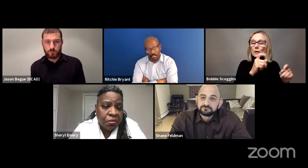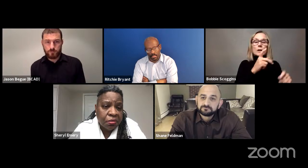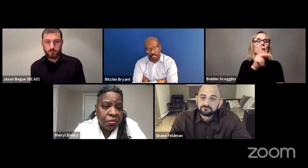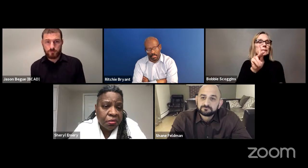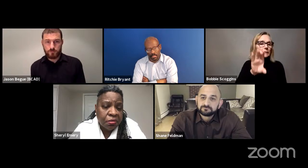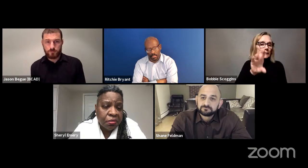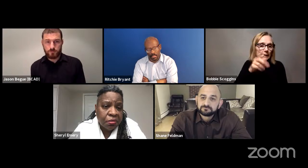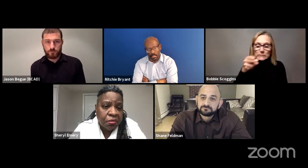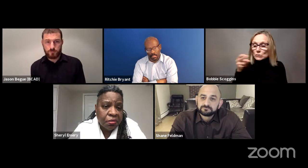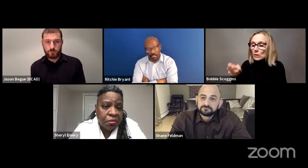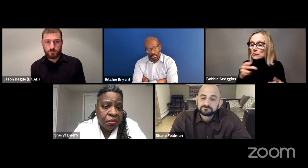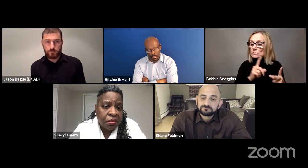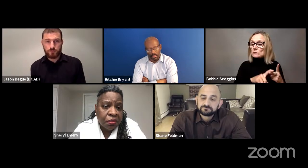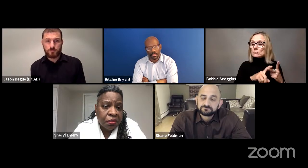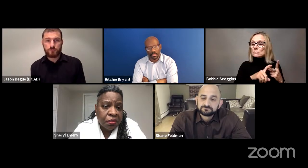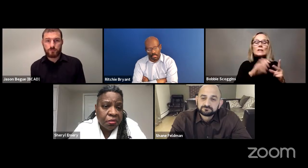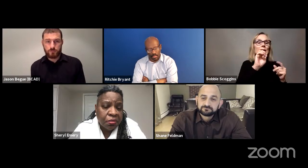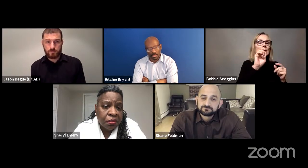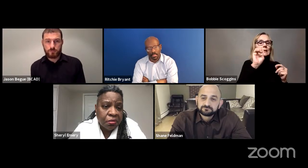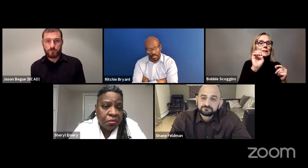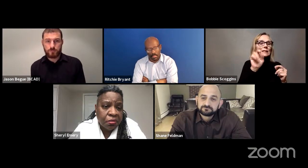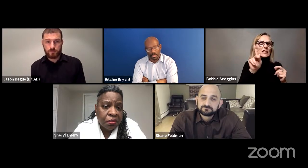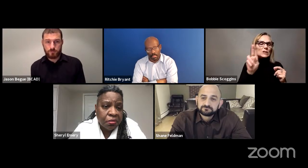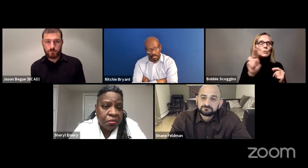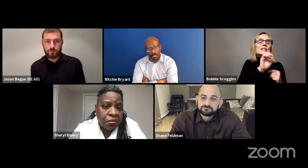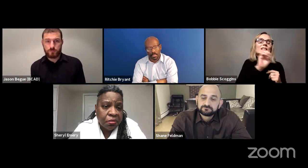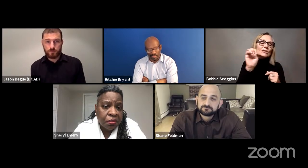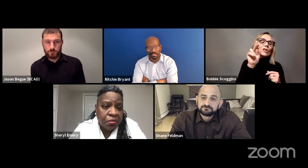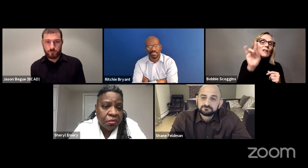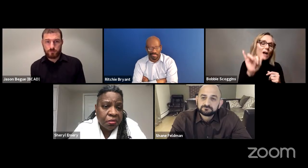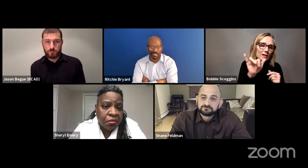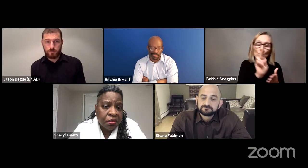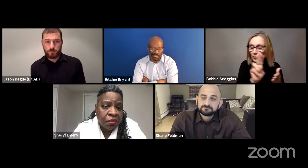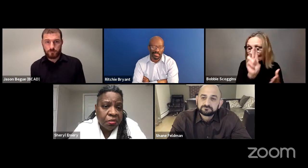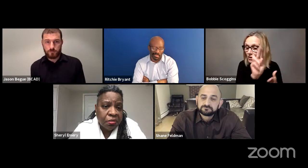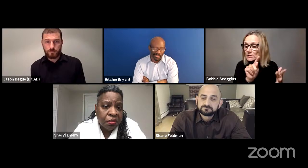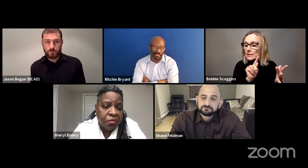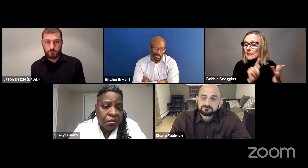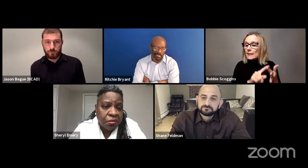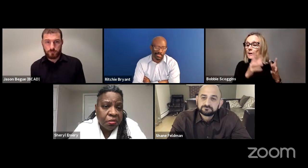It also had representation from the Commission for the Deaf and Hard of Hearing, the Eastern